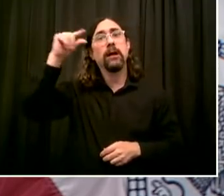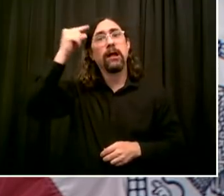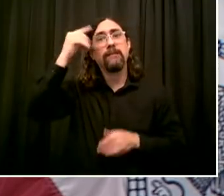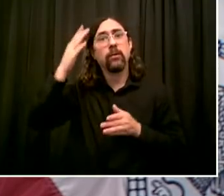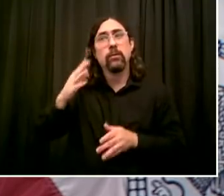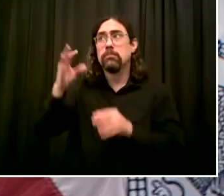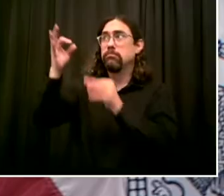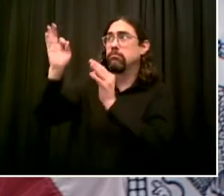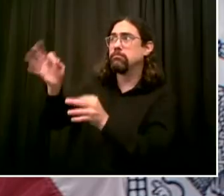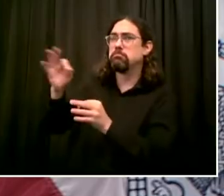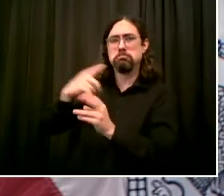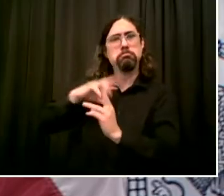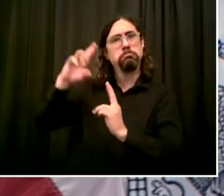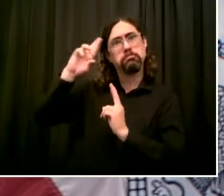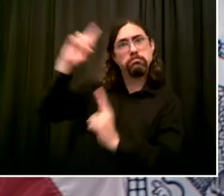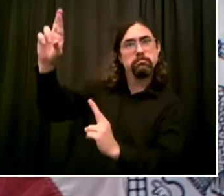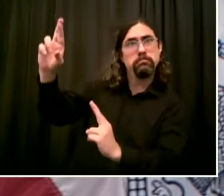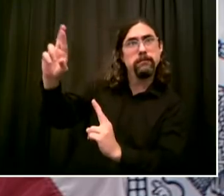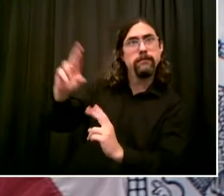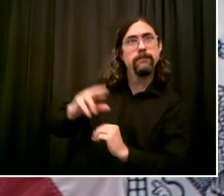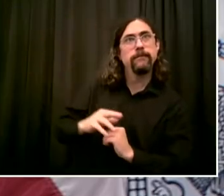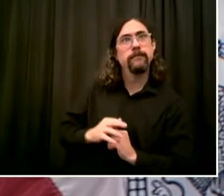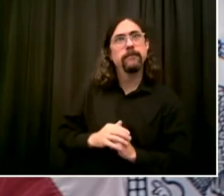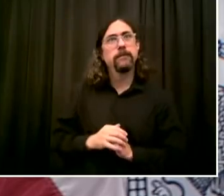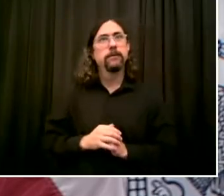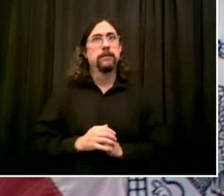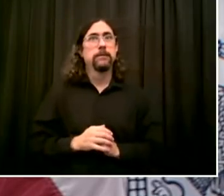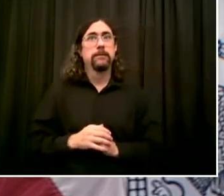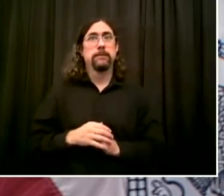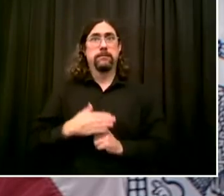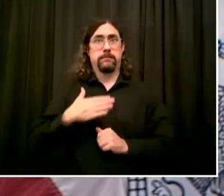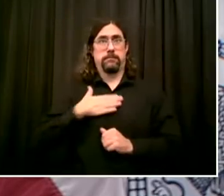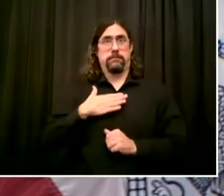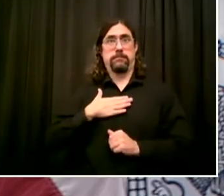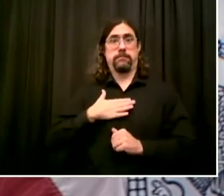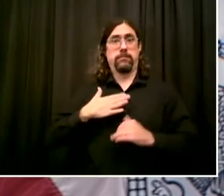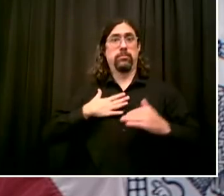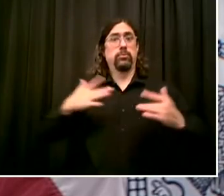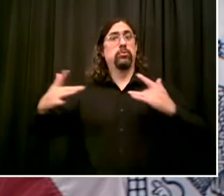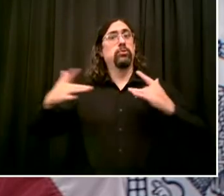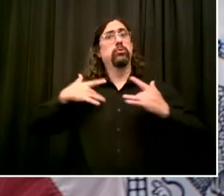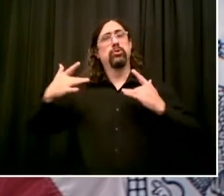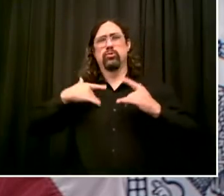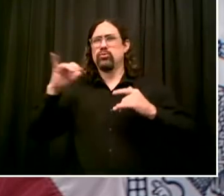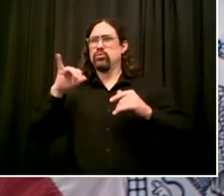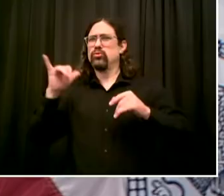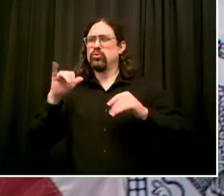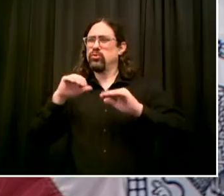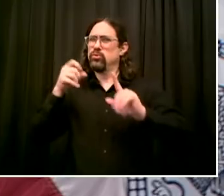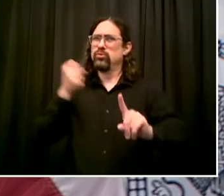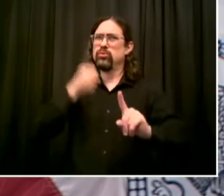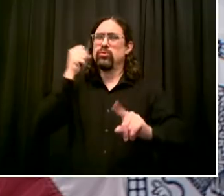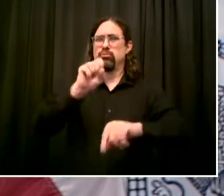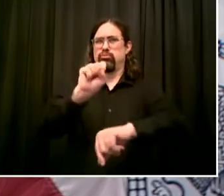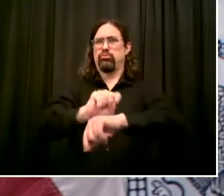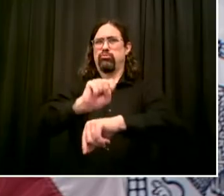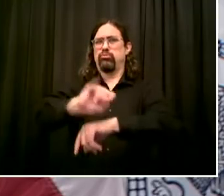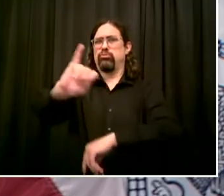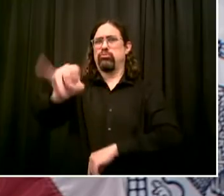STATE'S DECISION, IN TERMS OF WHAT IMPACT THEY MIGHT HAVE ON JOBS I THINK IT'S IMPORTANT THAT WE HEAR FROM THE RESTARUANT